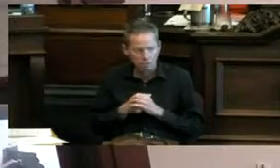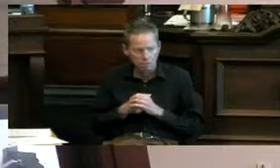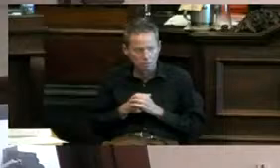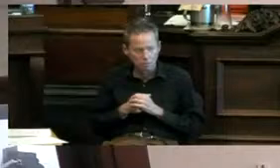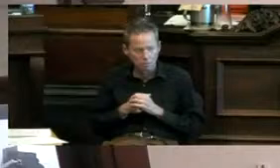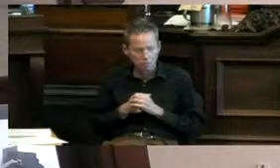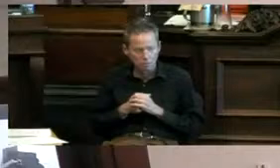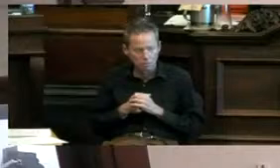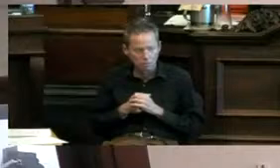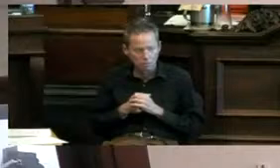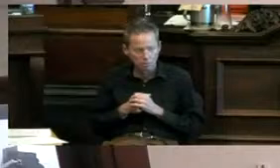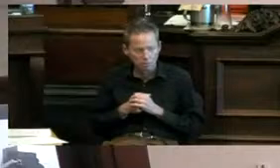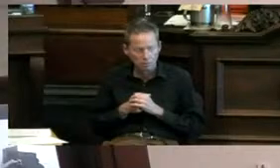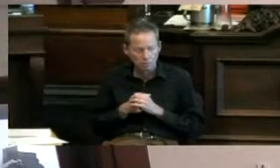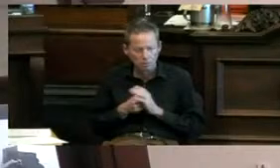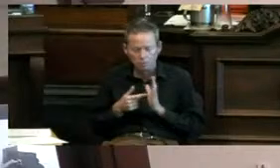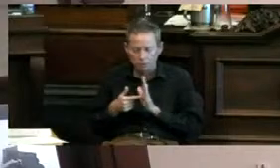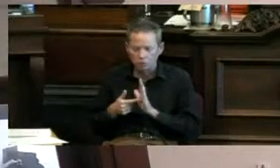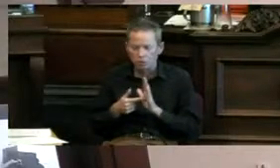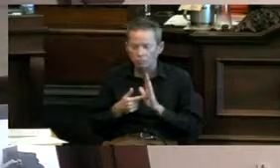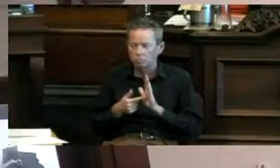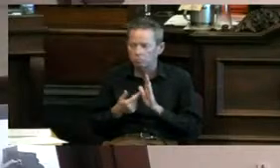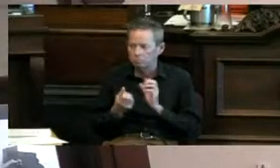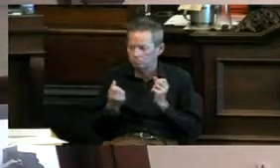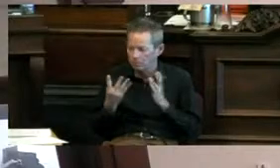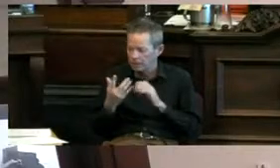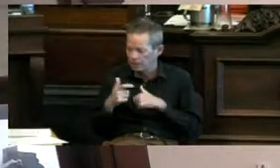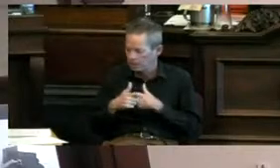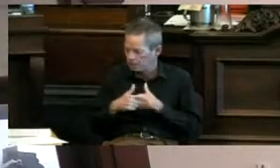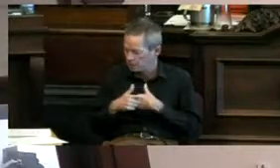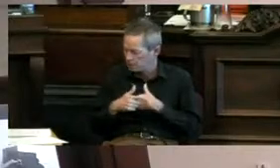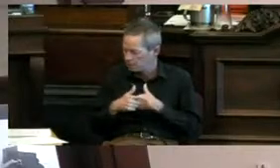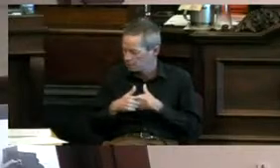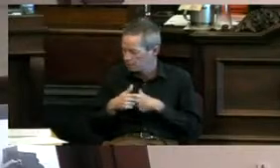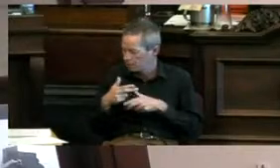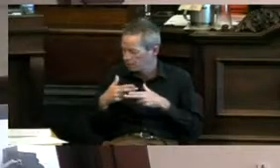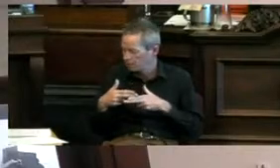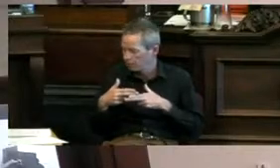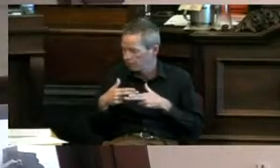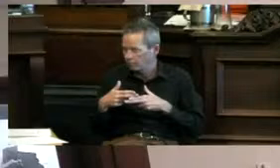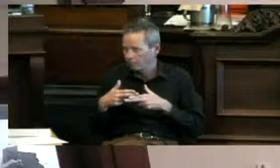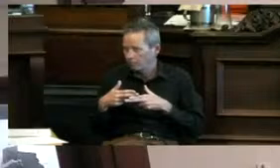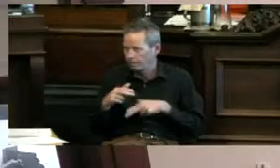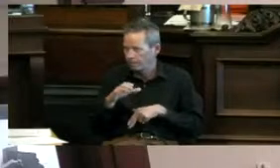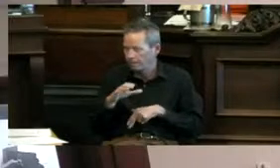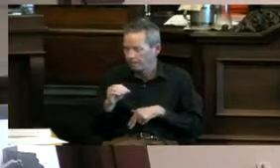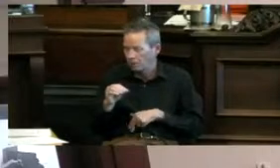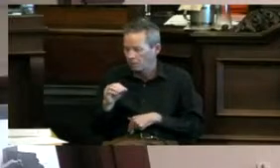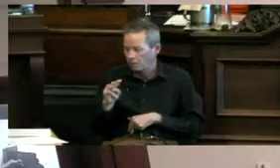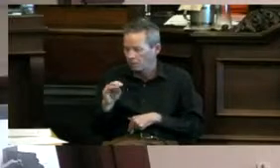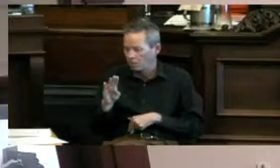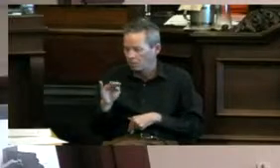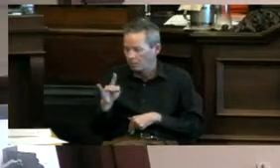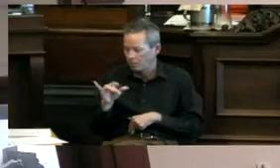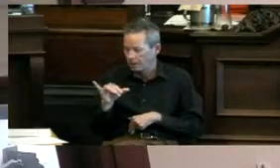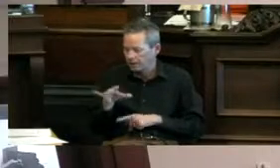statement of weight loss. It has